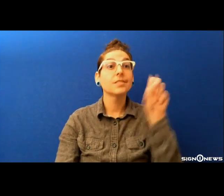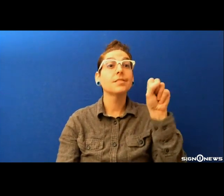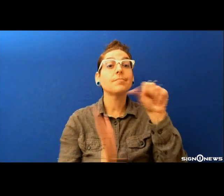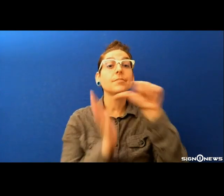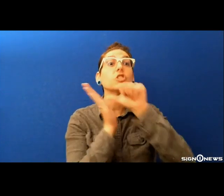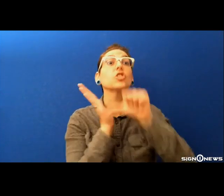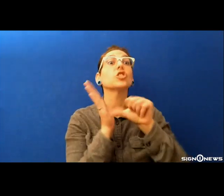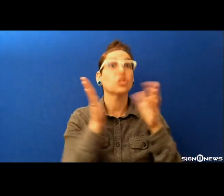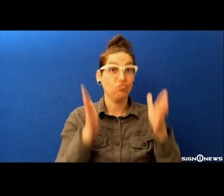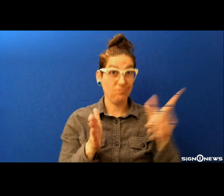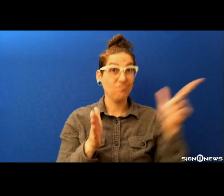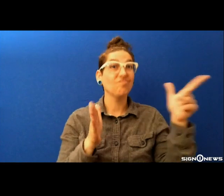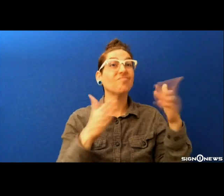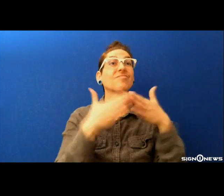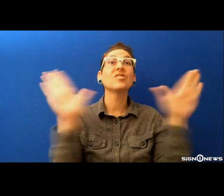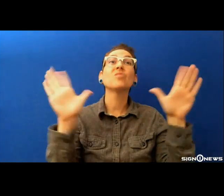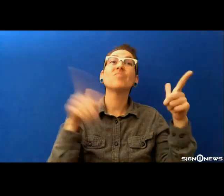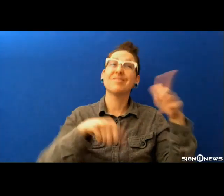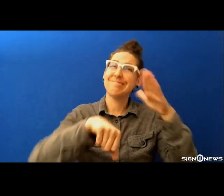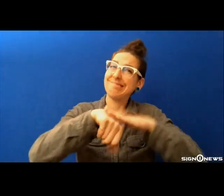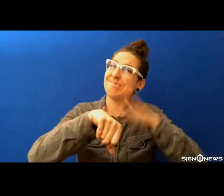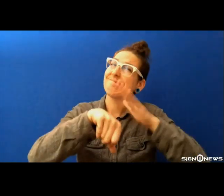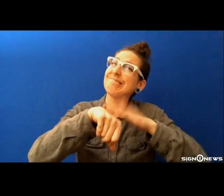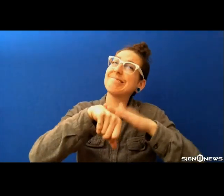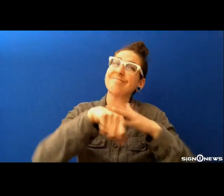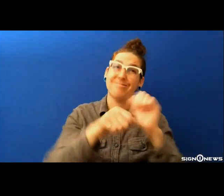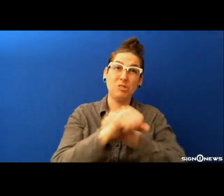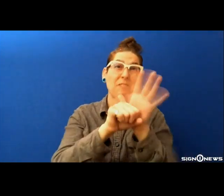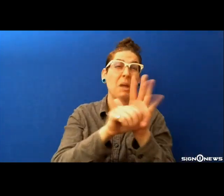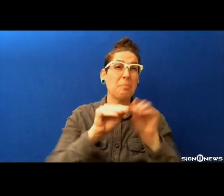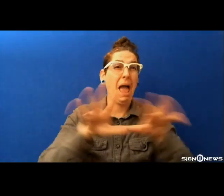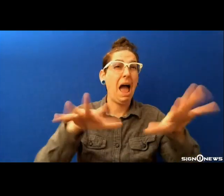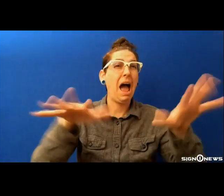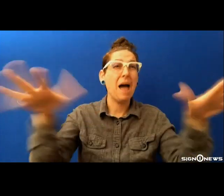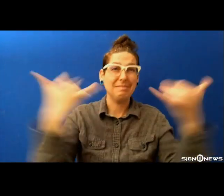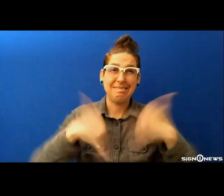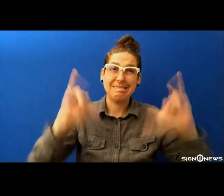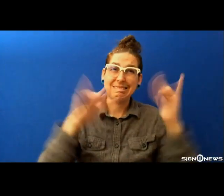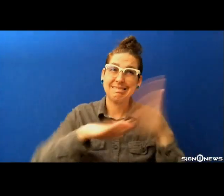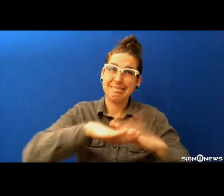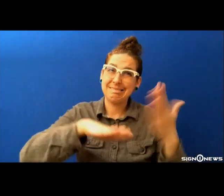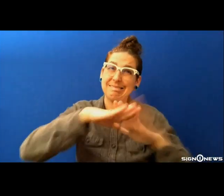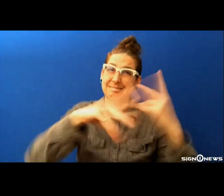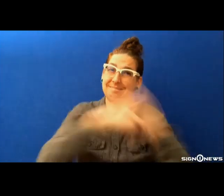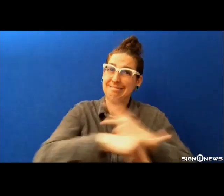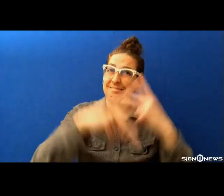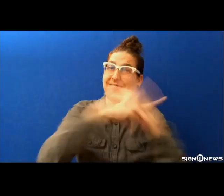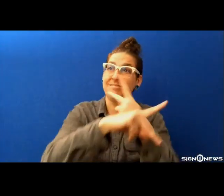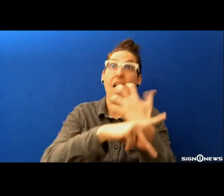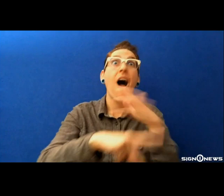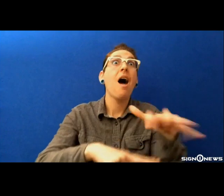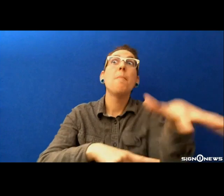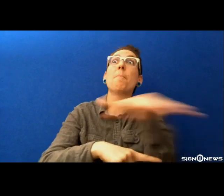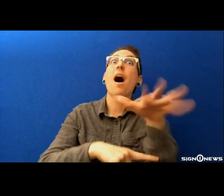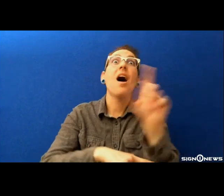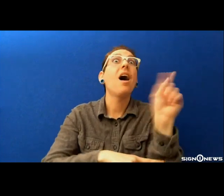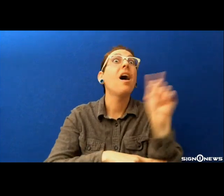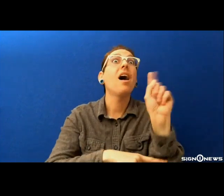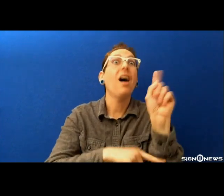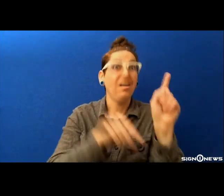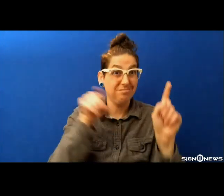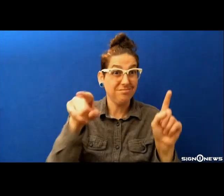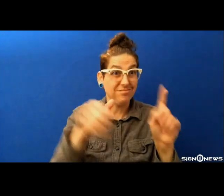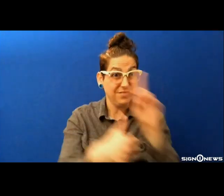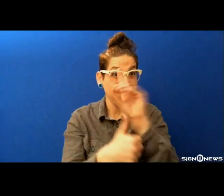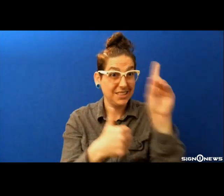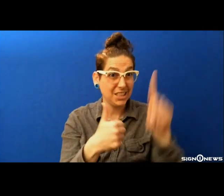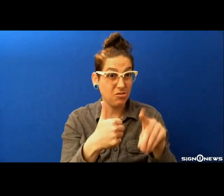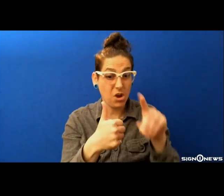The US Surgeon General warns the coronavirus pandemic will get even worse in potential